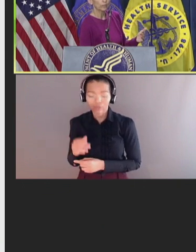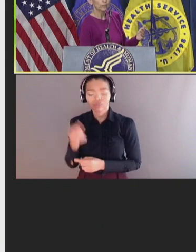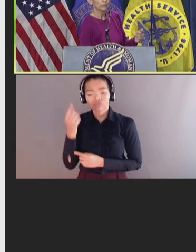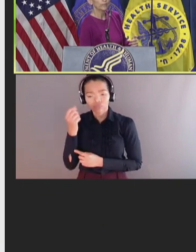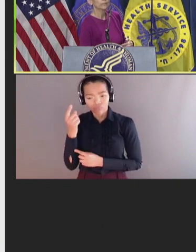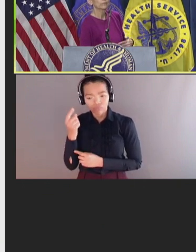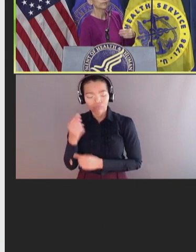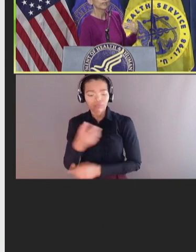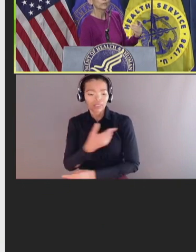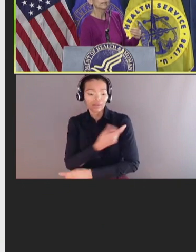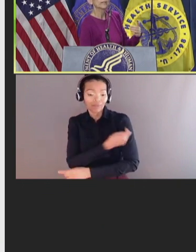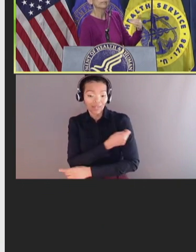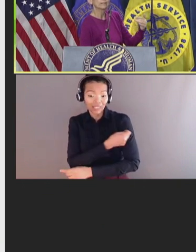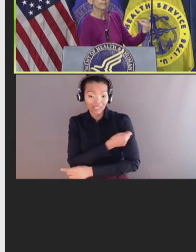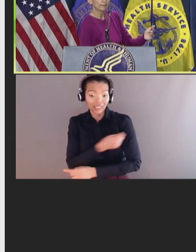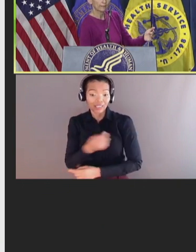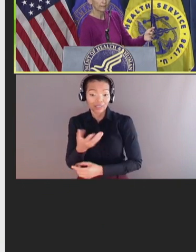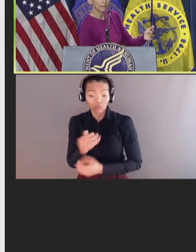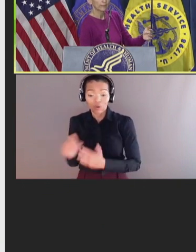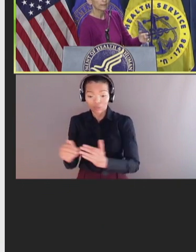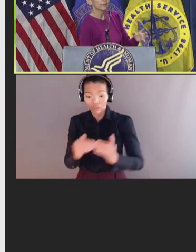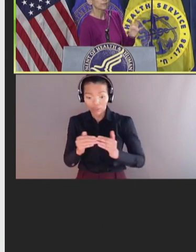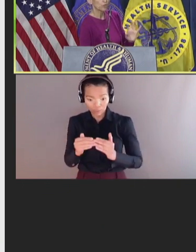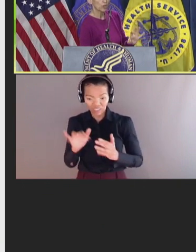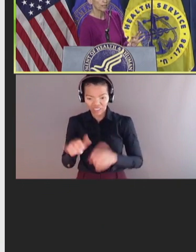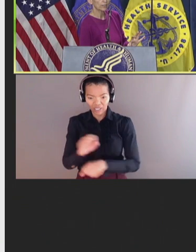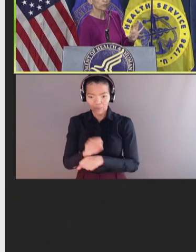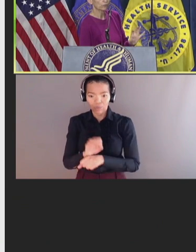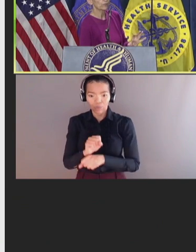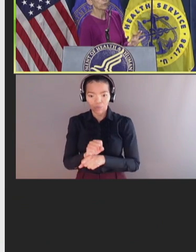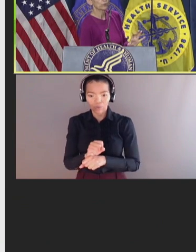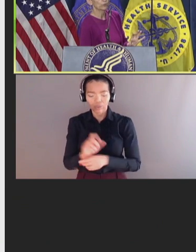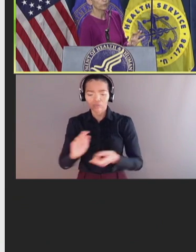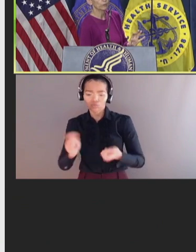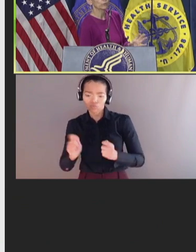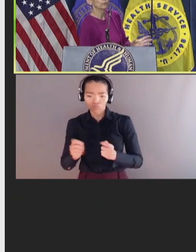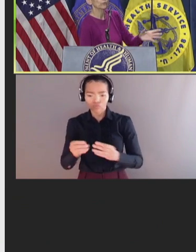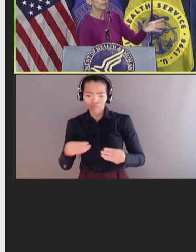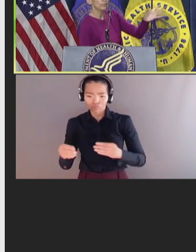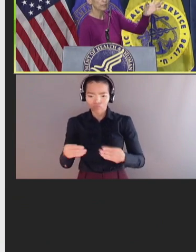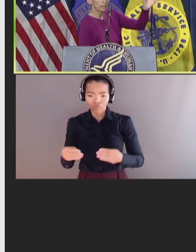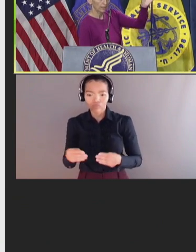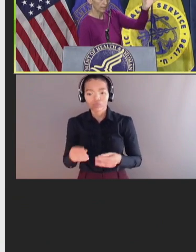and we need to frequently reassess it. That is a challenge for research. Because you need a clean